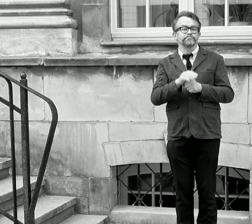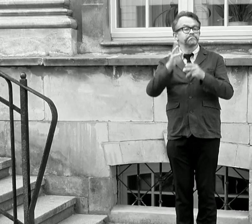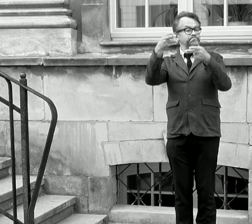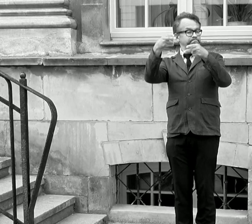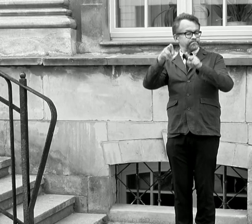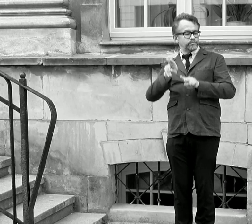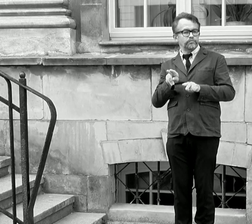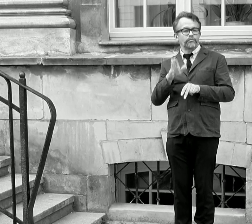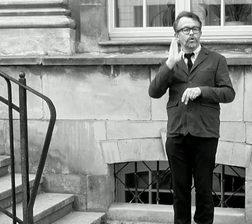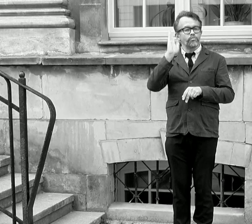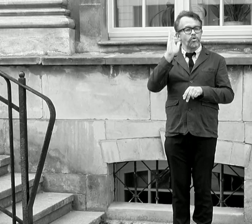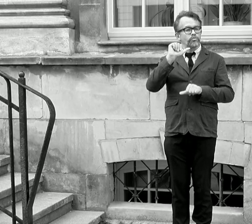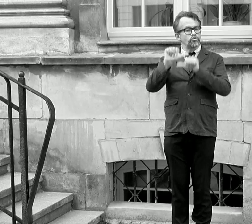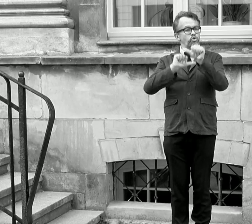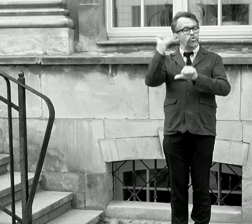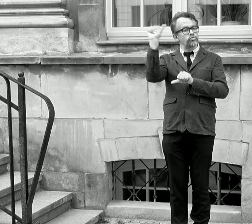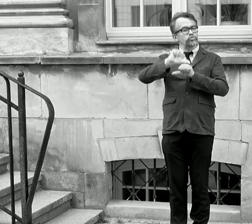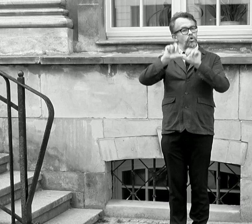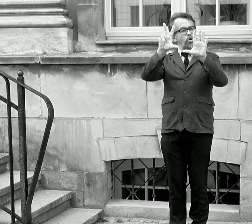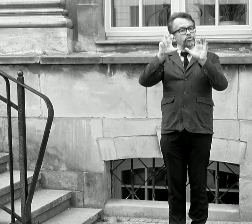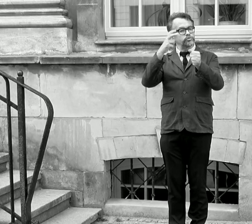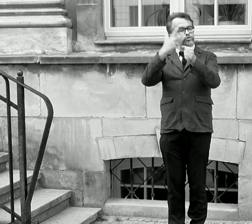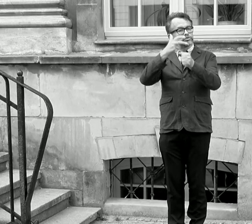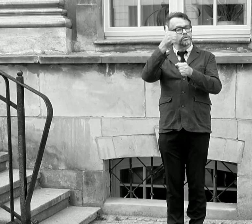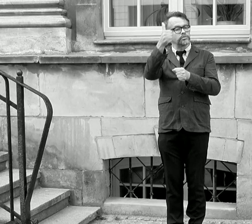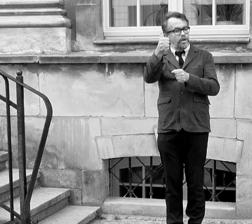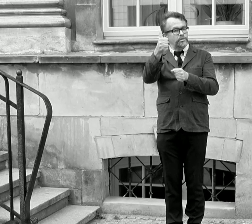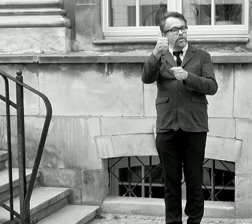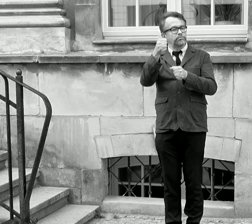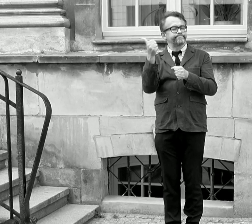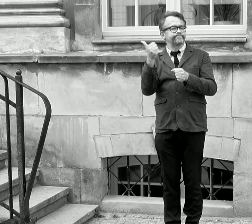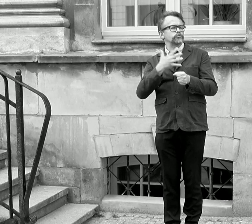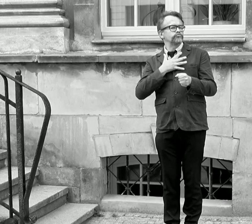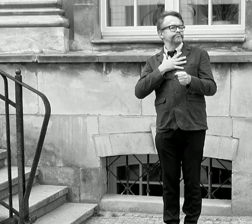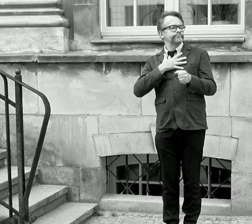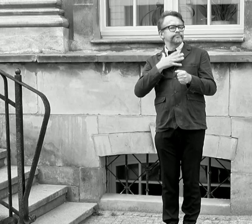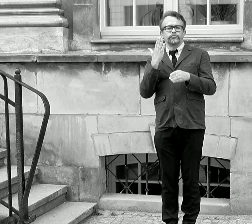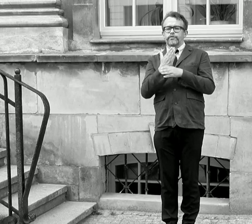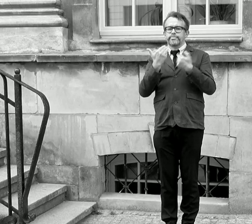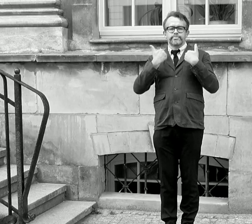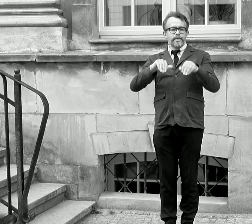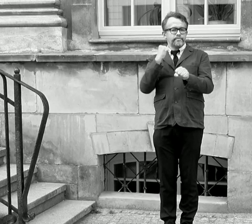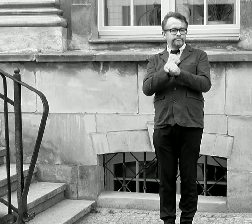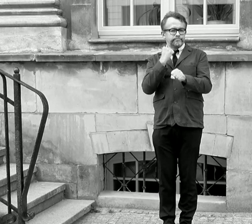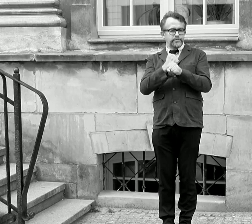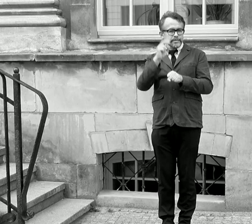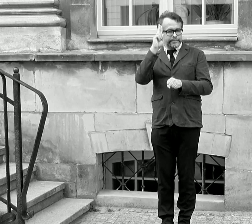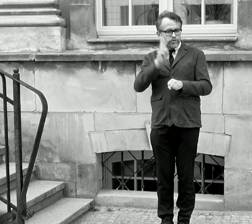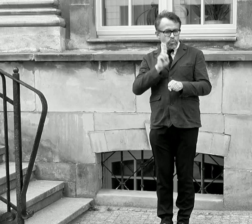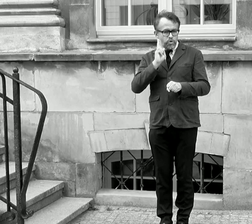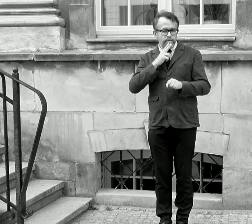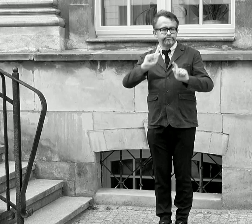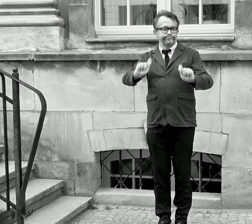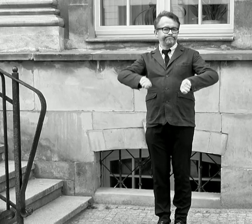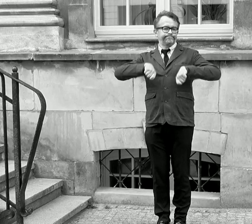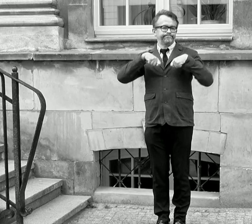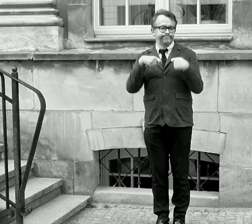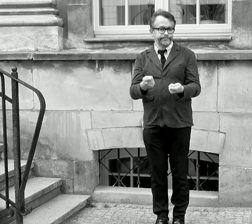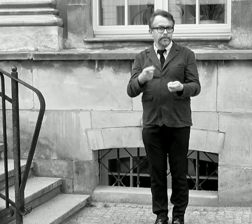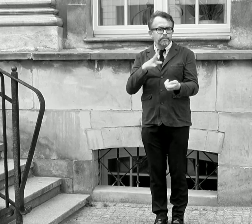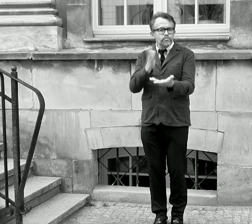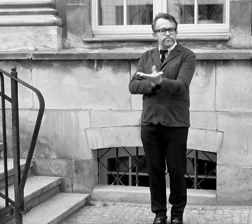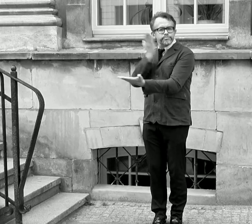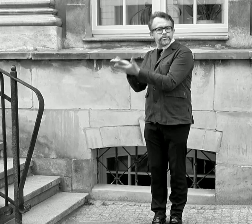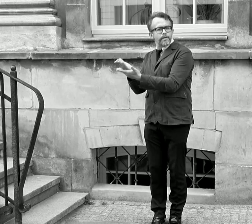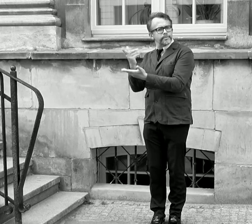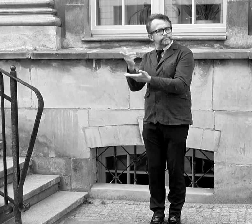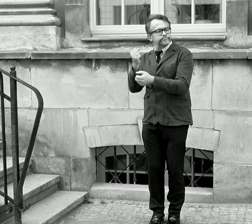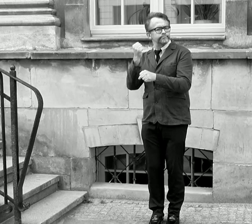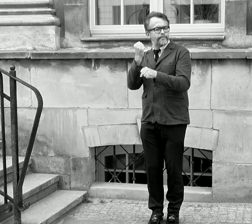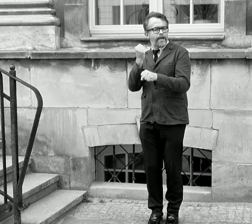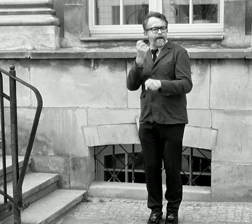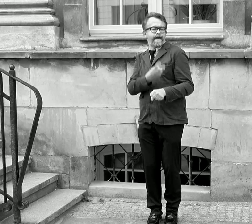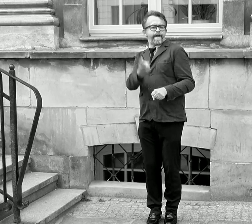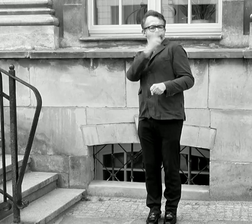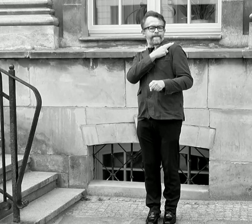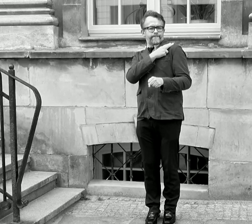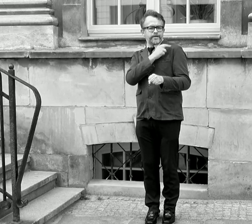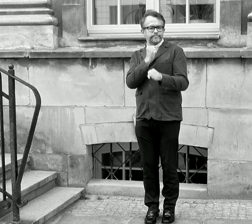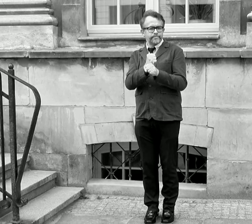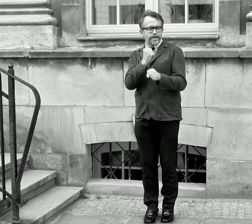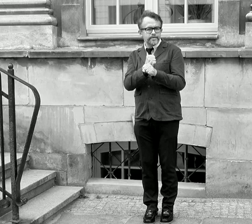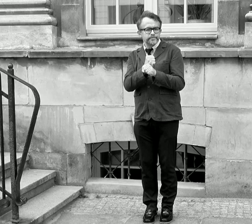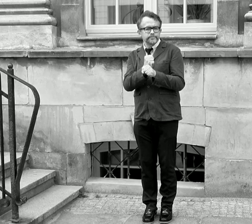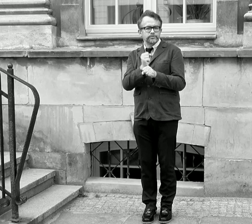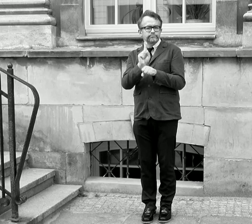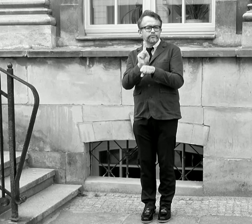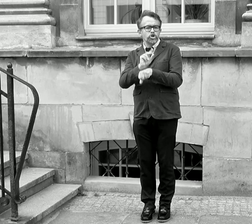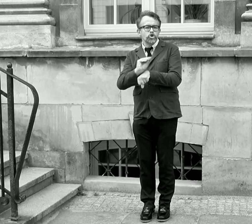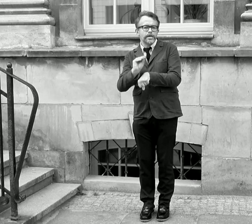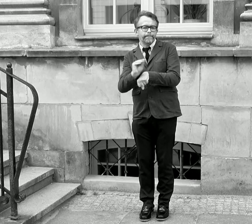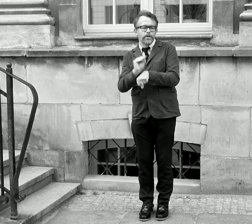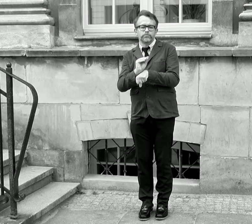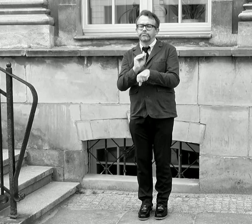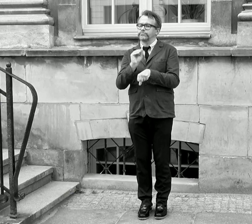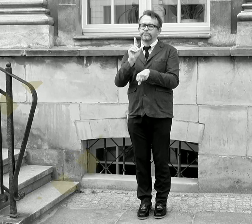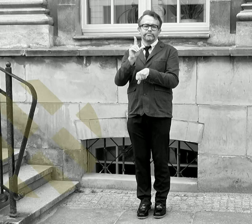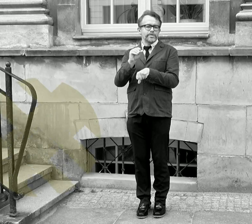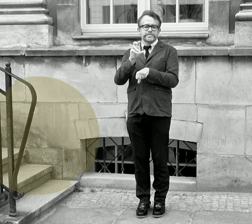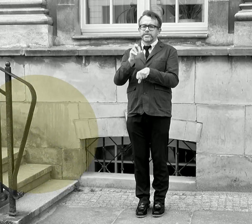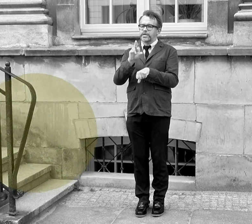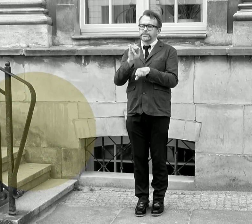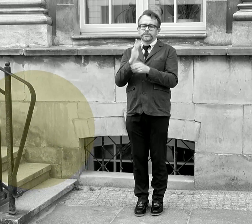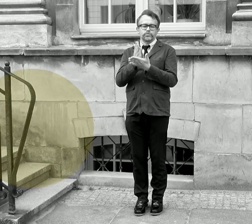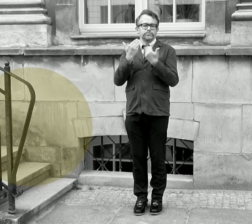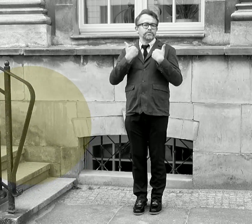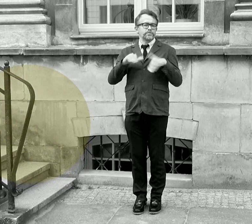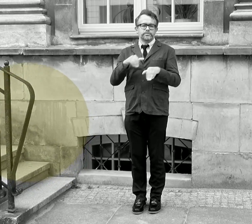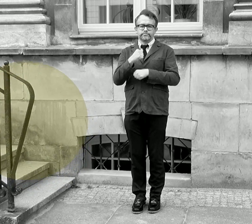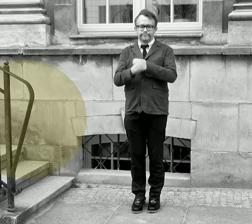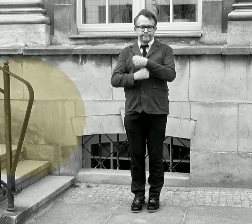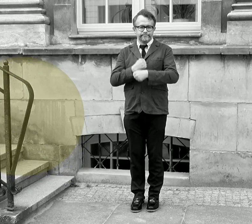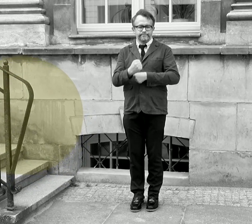In 1831 Pęczarski,wanting to devote oneself to the painting, submitted the request for the resignation from Deaf Institute in spite of the promotion for "tutor".